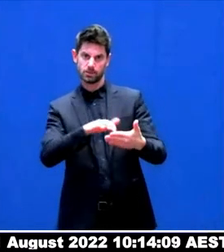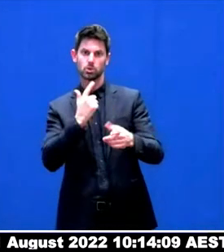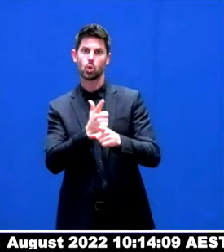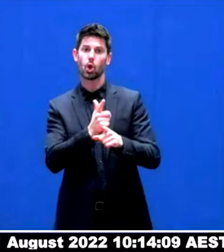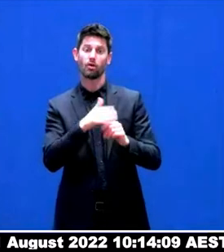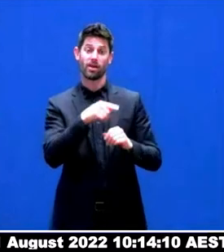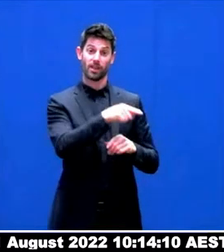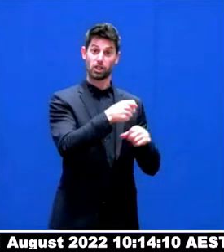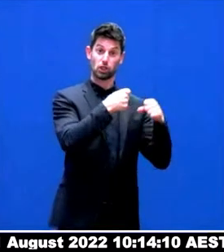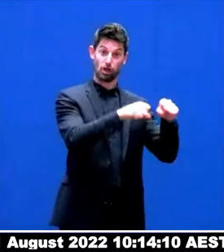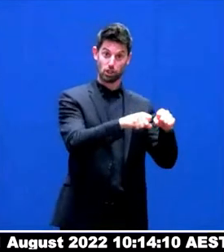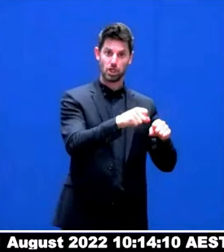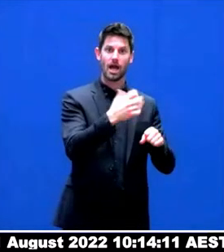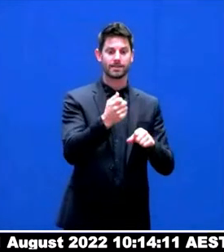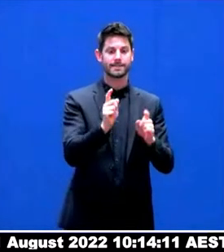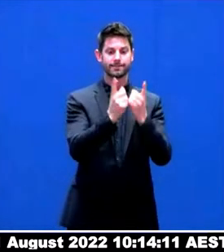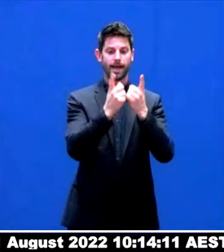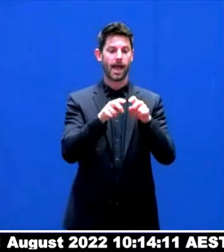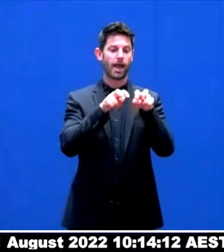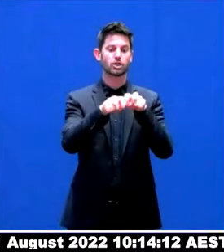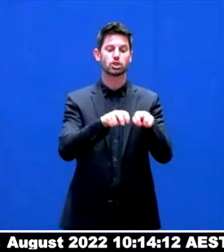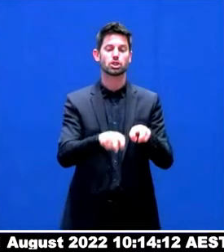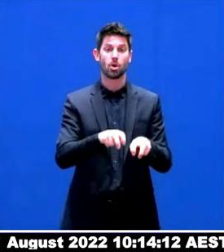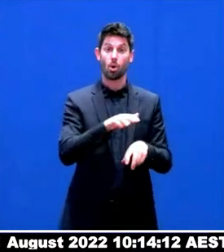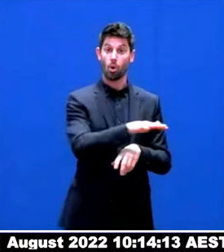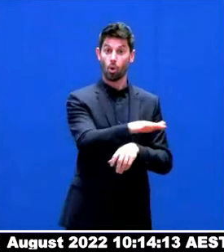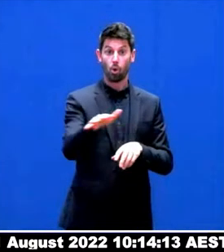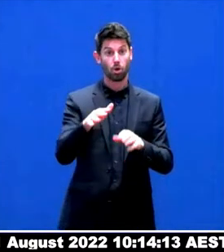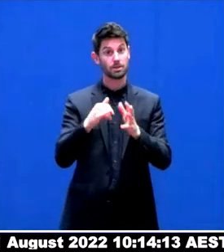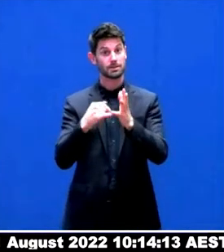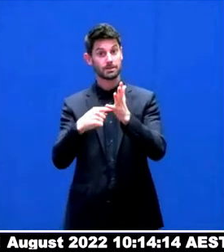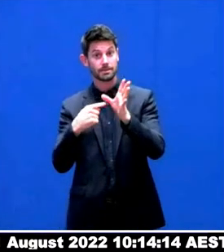which all states and territories and local government have signed for actions under the